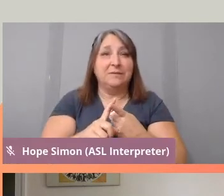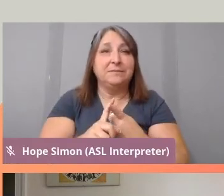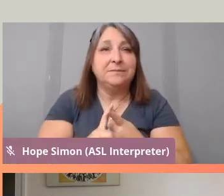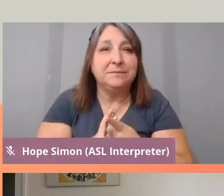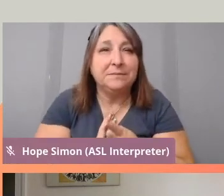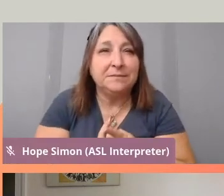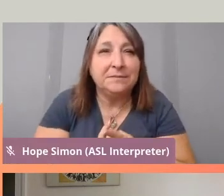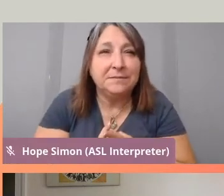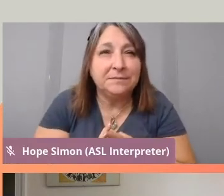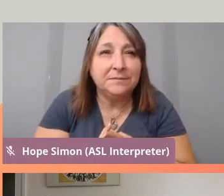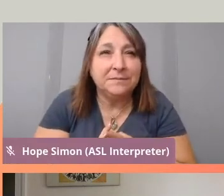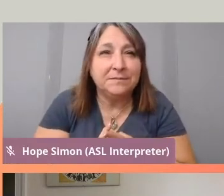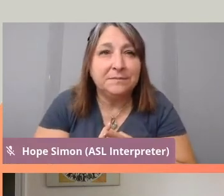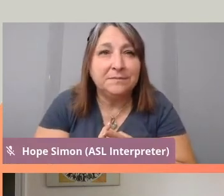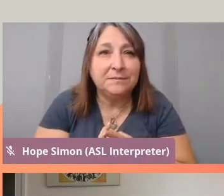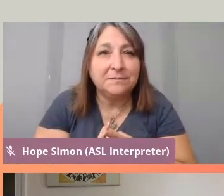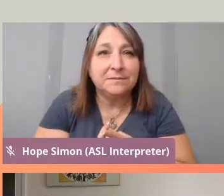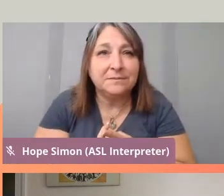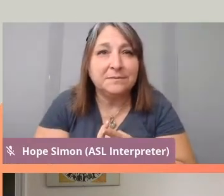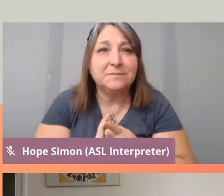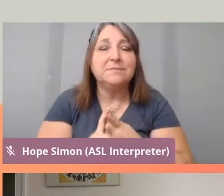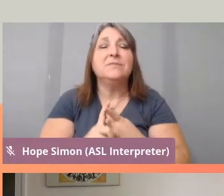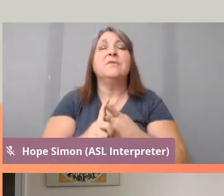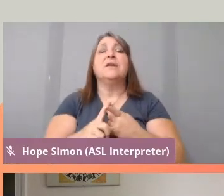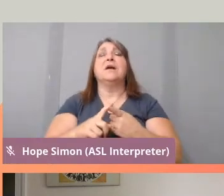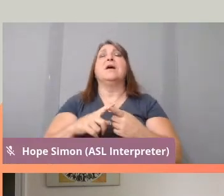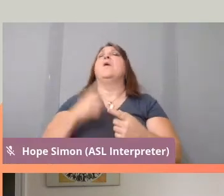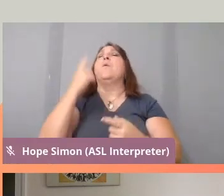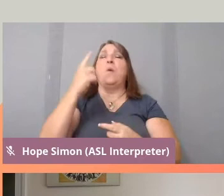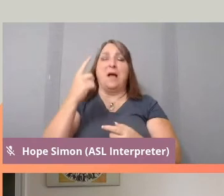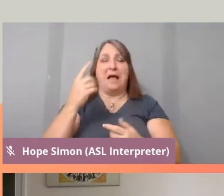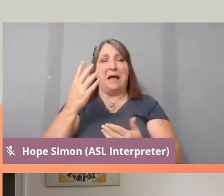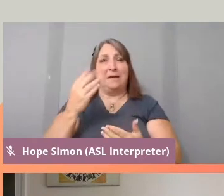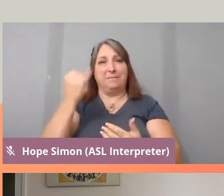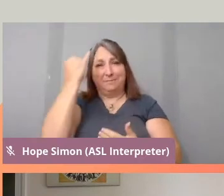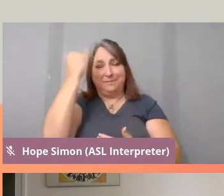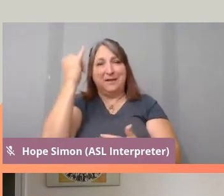that really helped me understand and navigate the public broadcasting system was